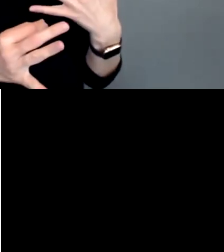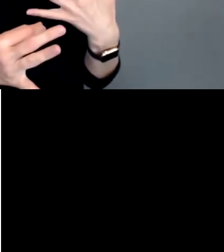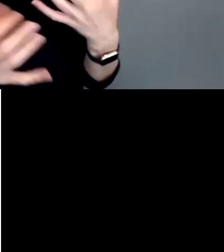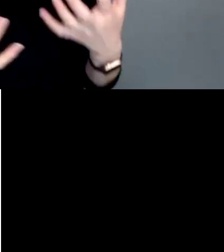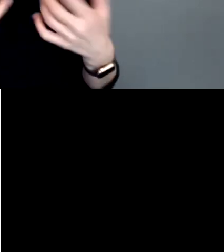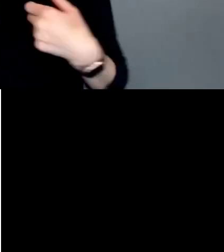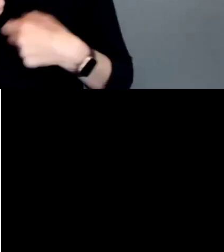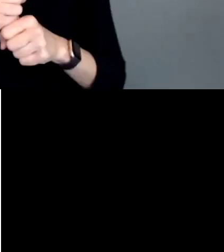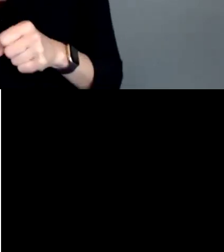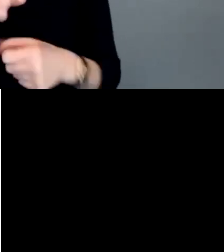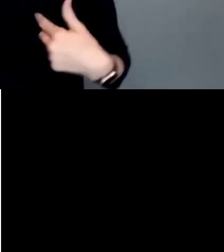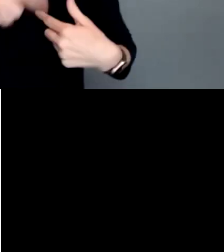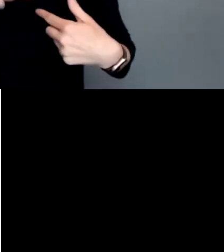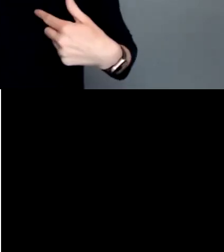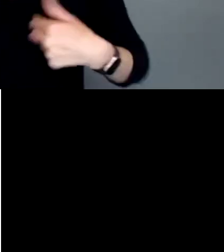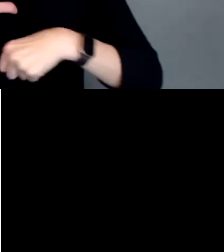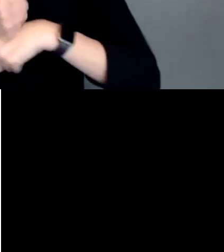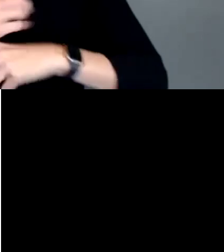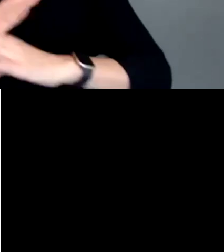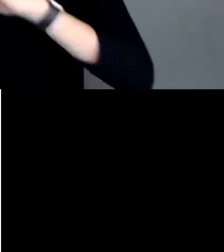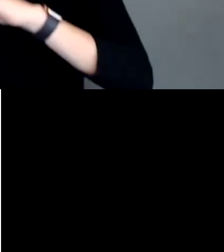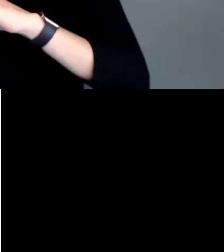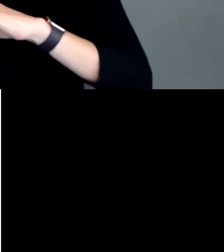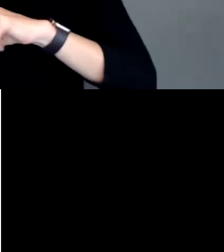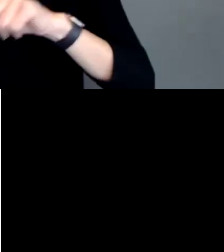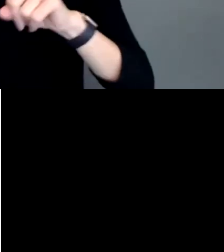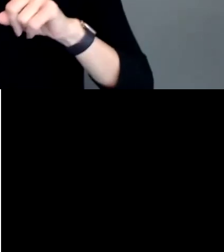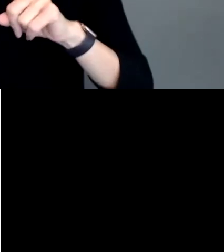barrier for them to enter into those fields if it is,